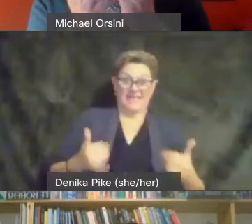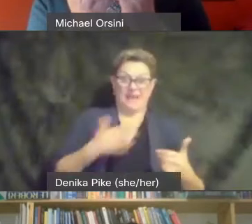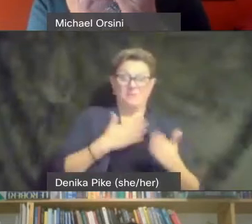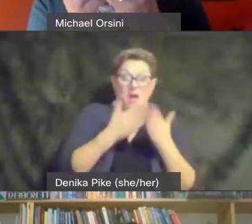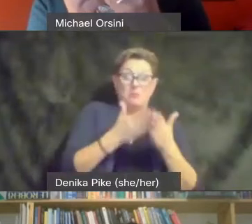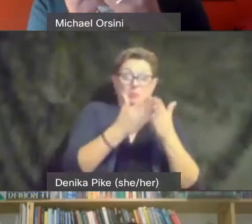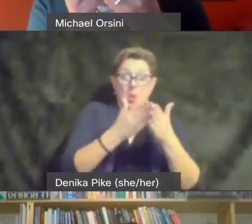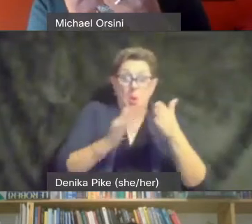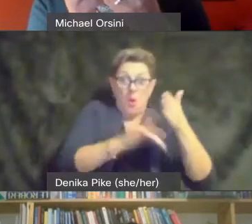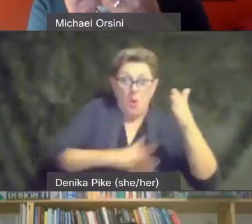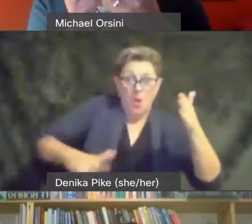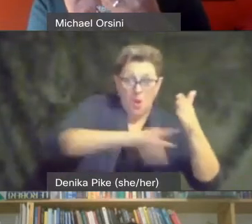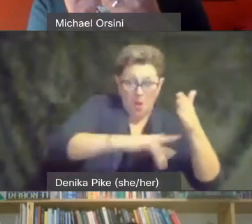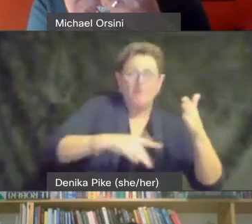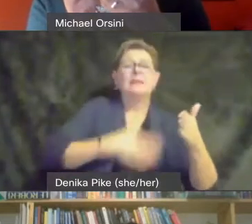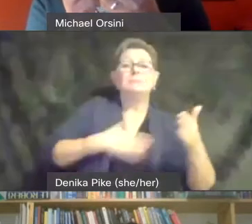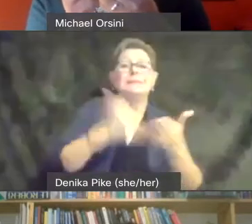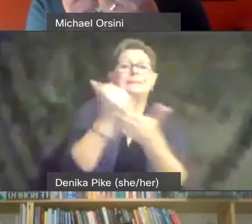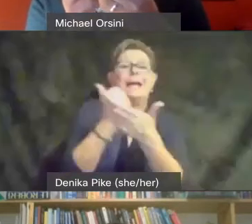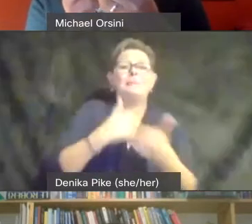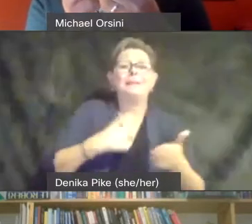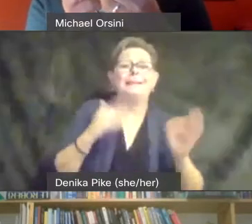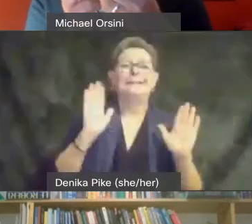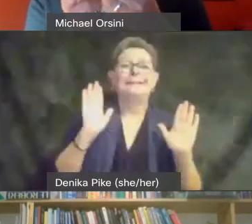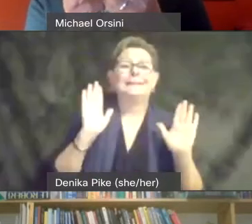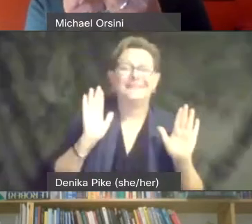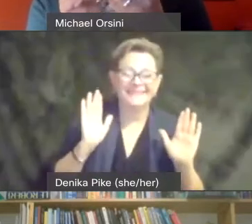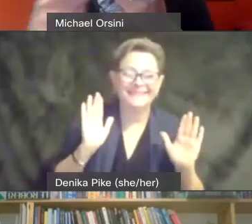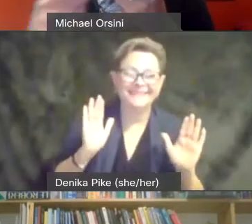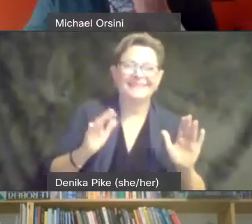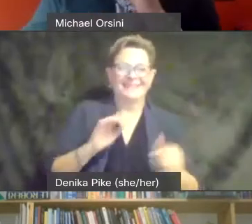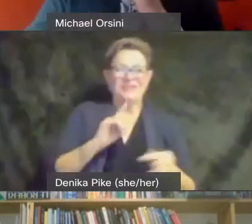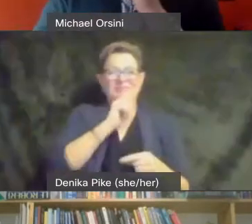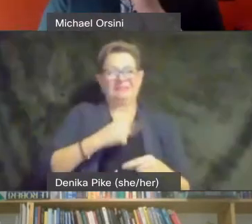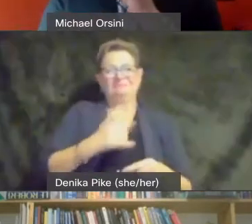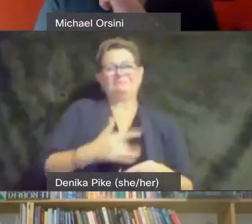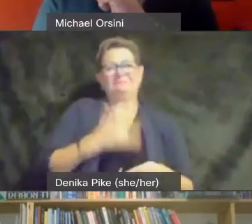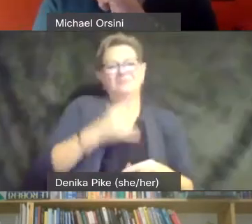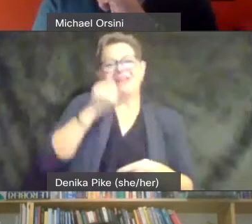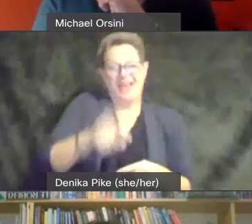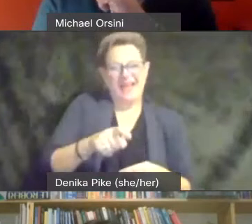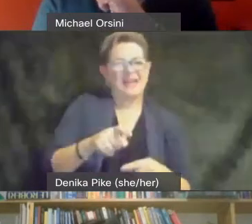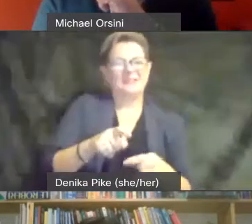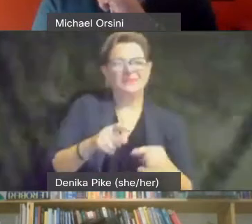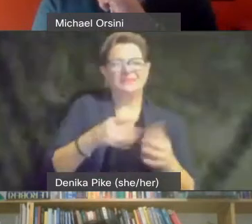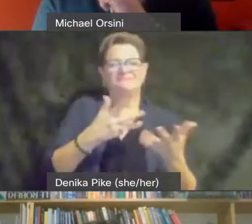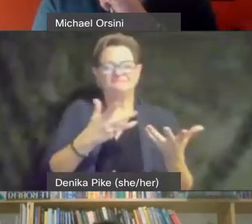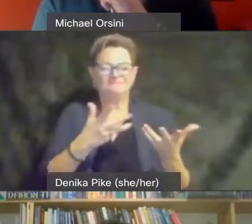And I would like some help. Please, I think we really do have to kind of move away from a lot of those, but we use them all the time.